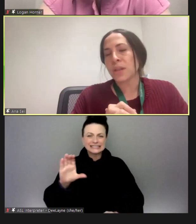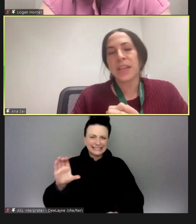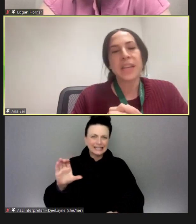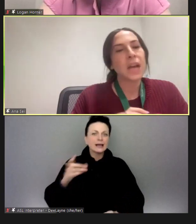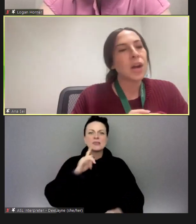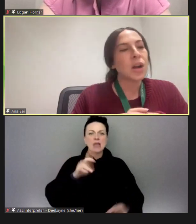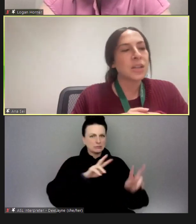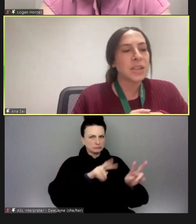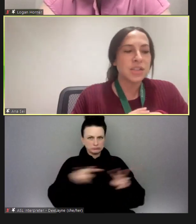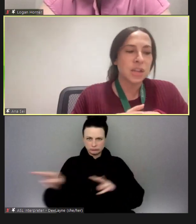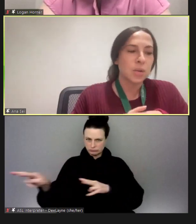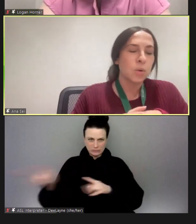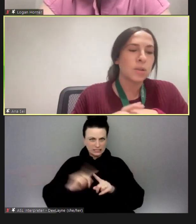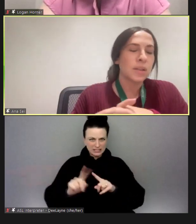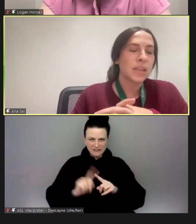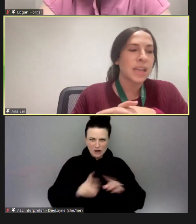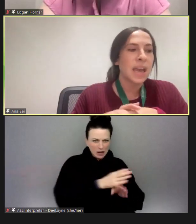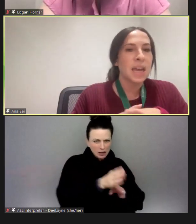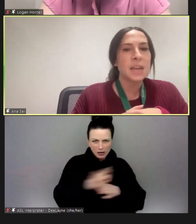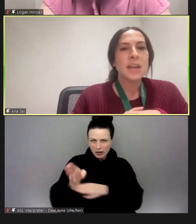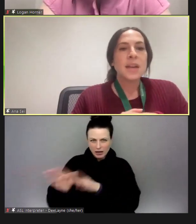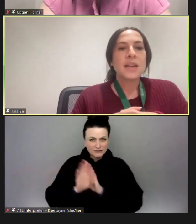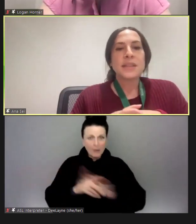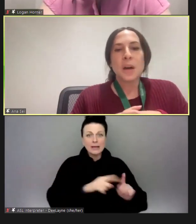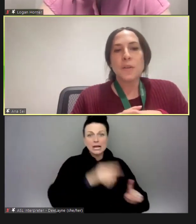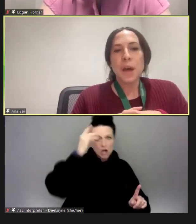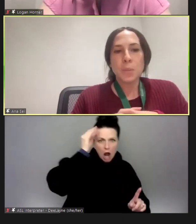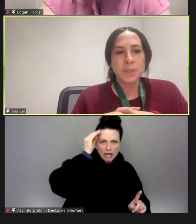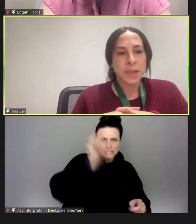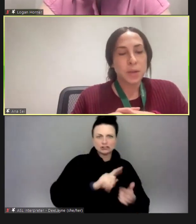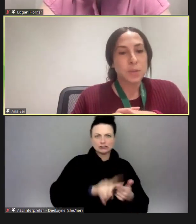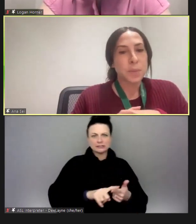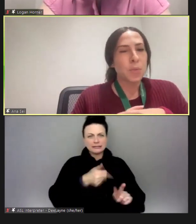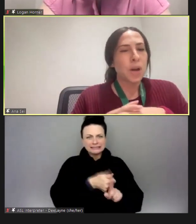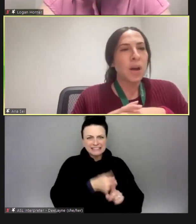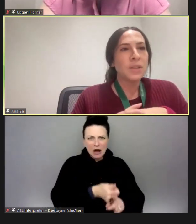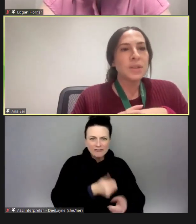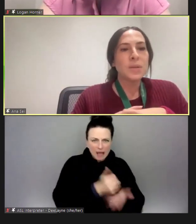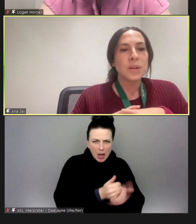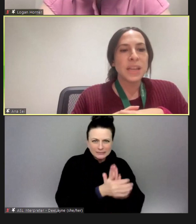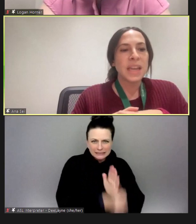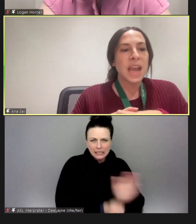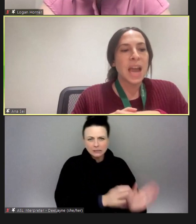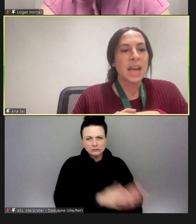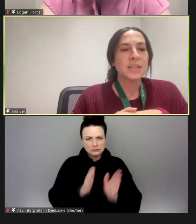at cognition we're looking at self-help